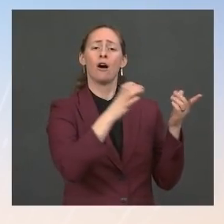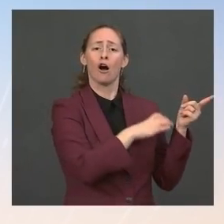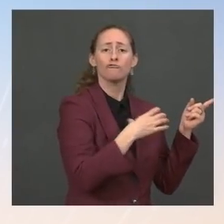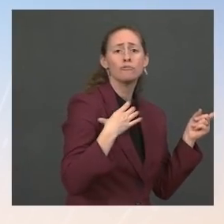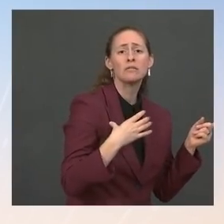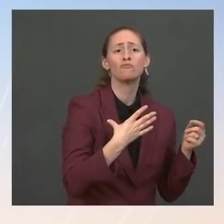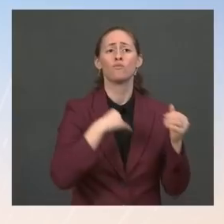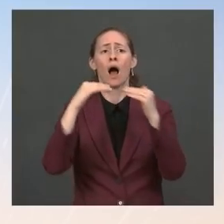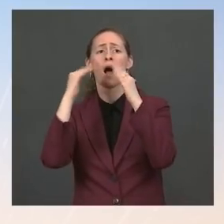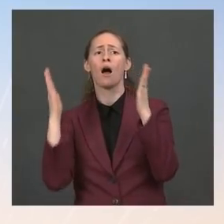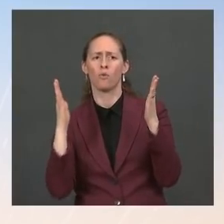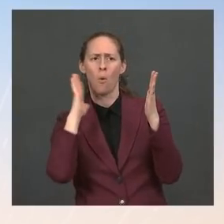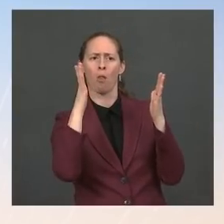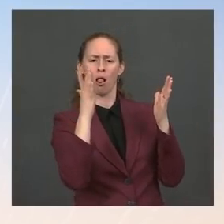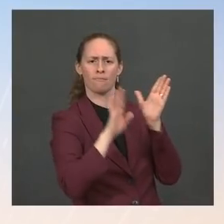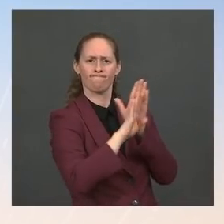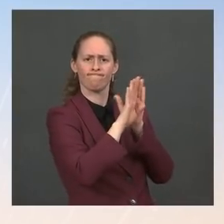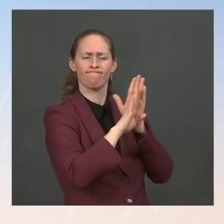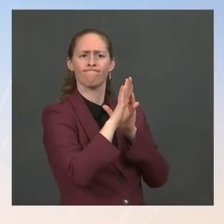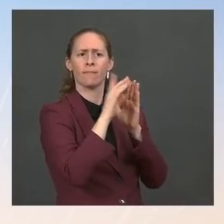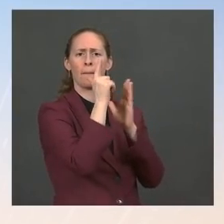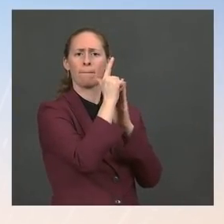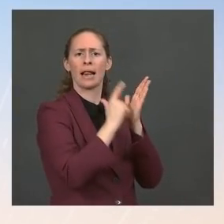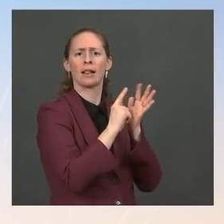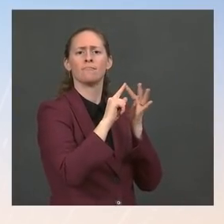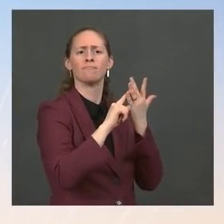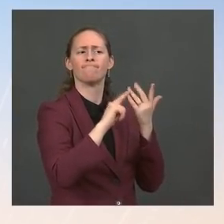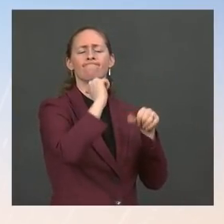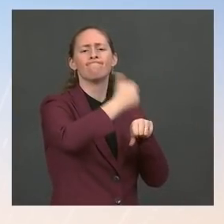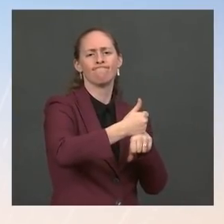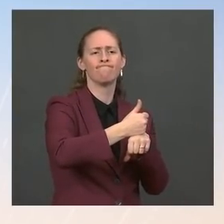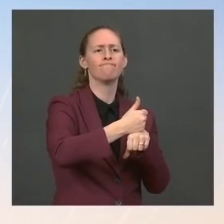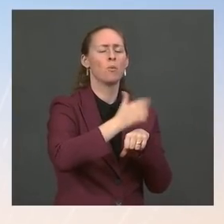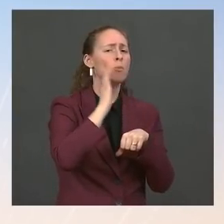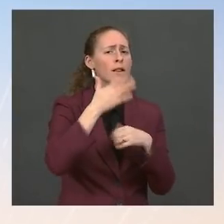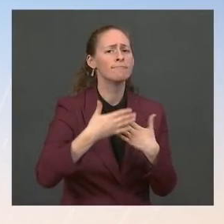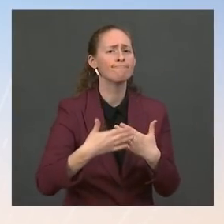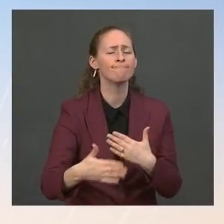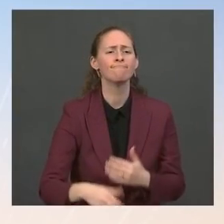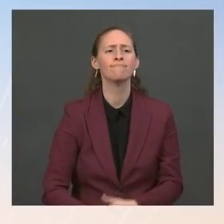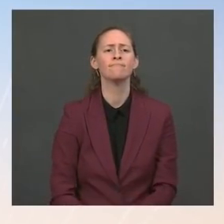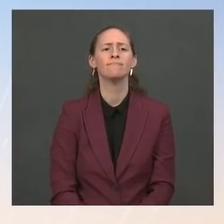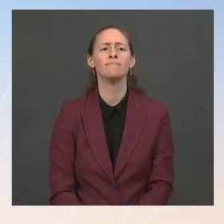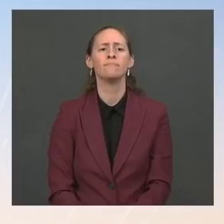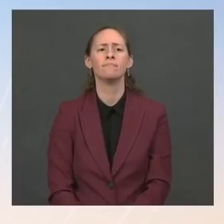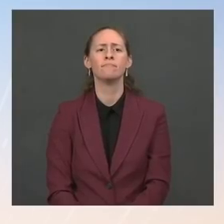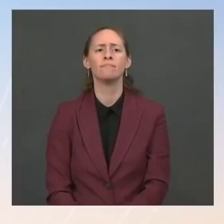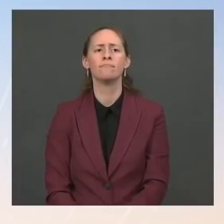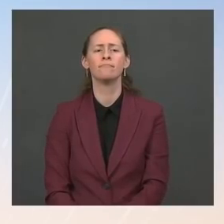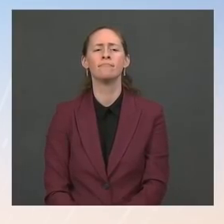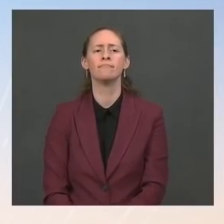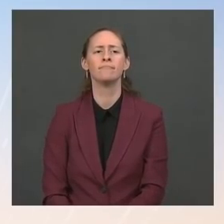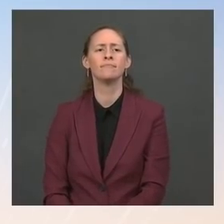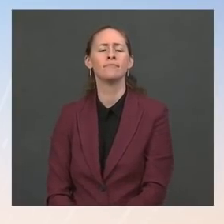The Press: A provision that would have banned science funding for entities that were implicated in the Uyghur genocide